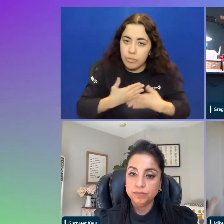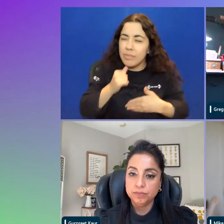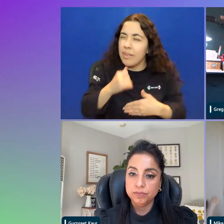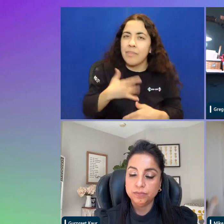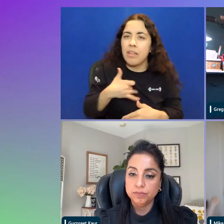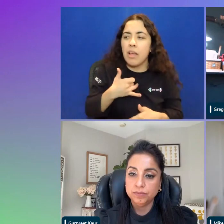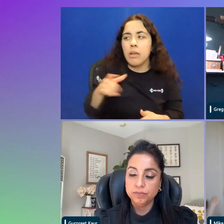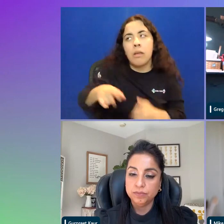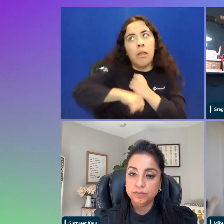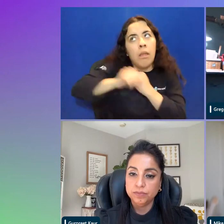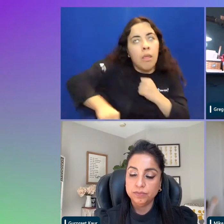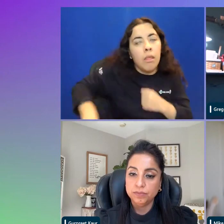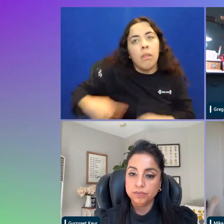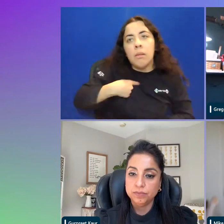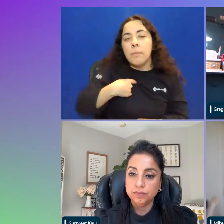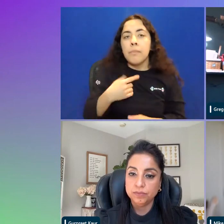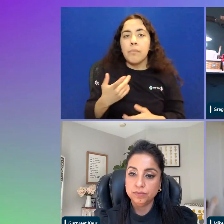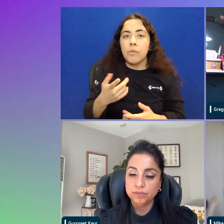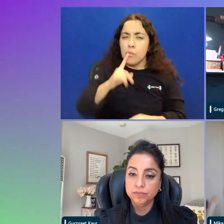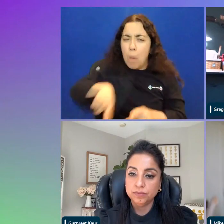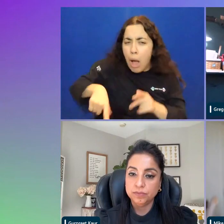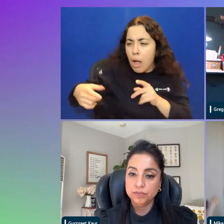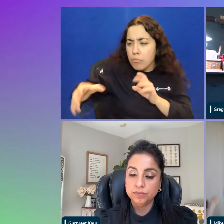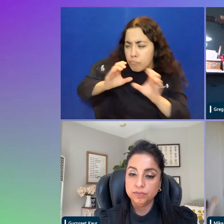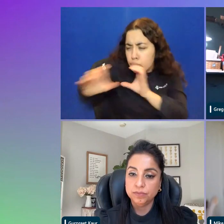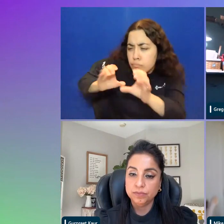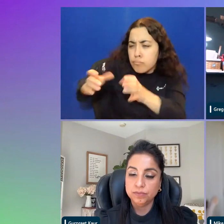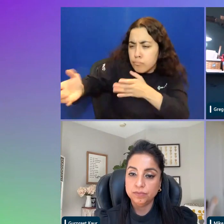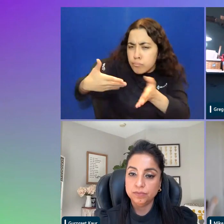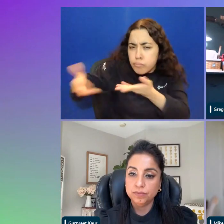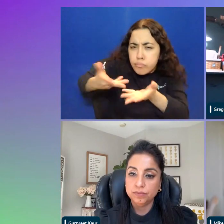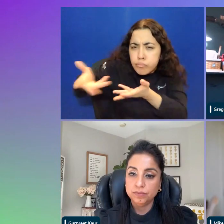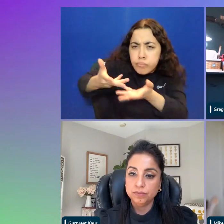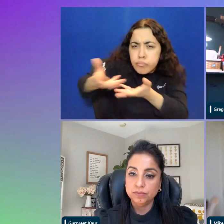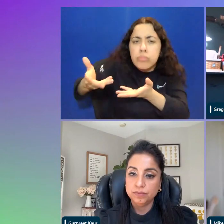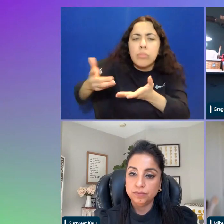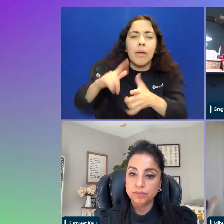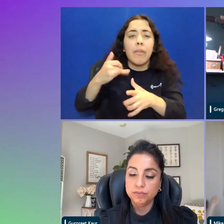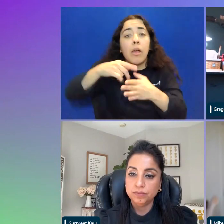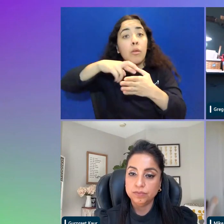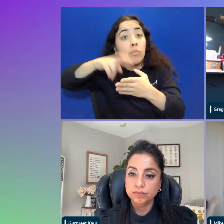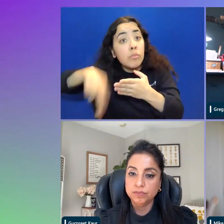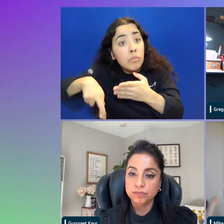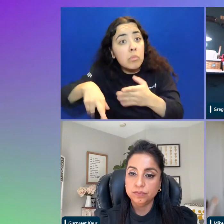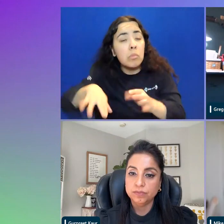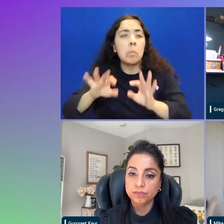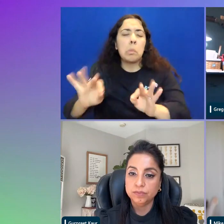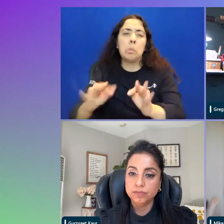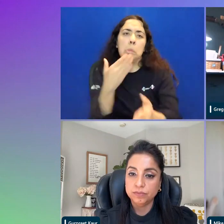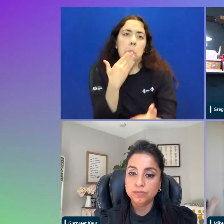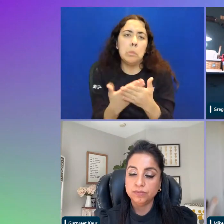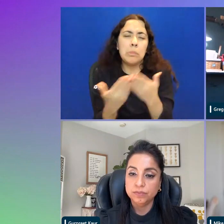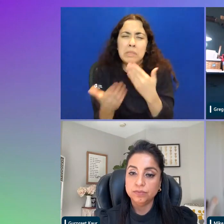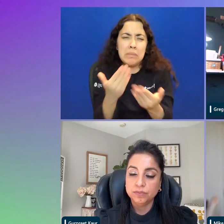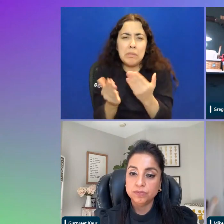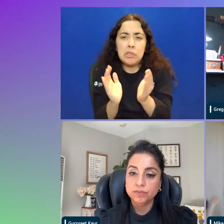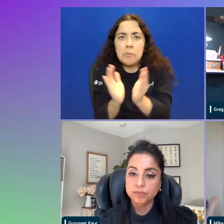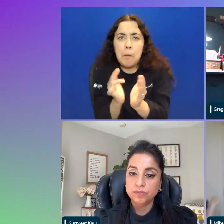you were responsive and that the outcome was a good outcome. That was measurable, even if it was a small thing. Getting that first